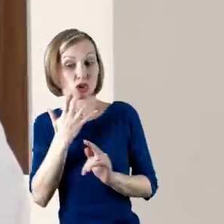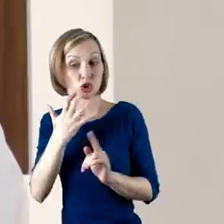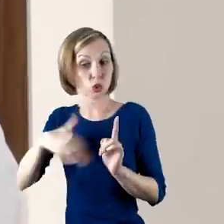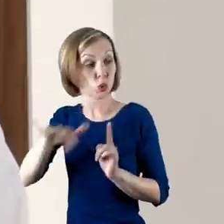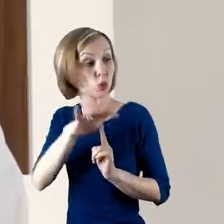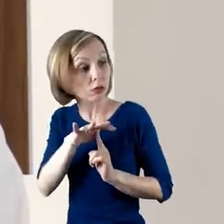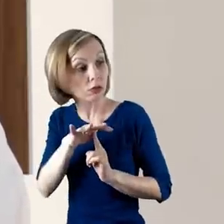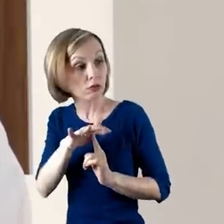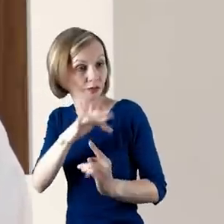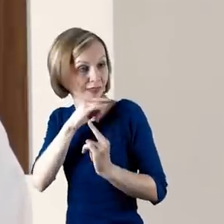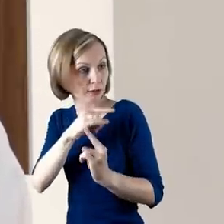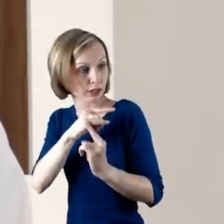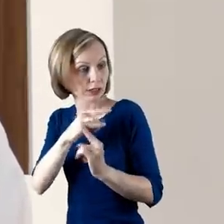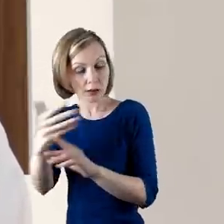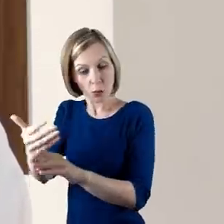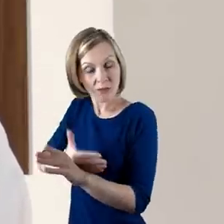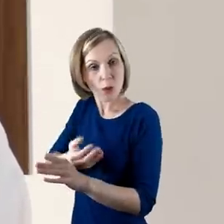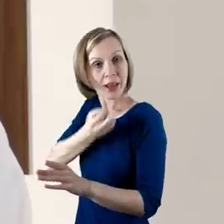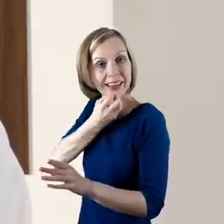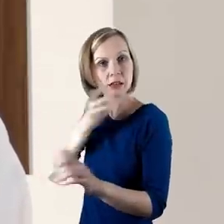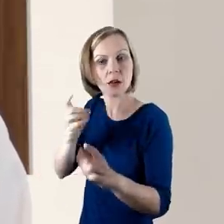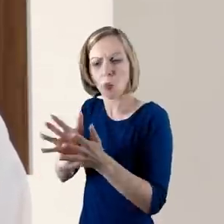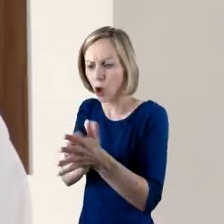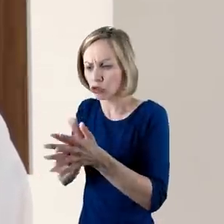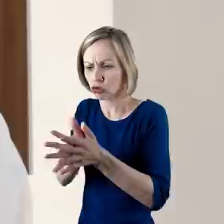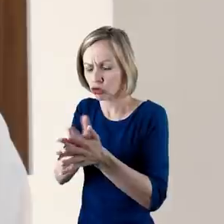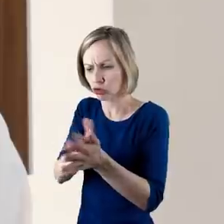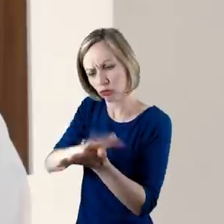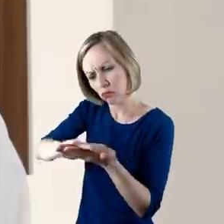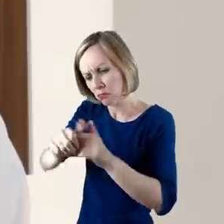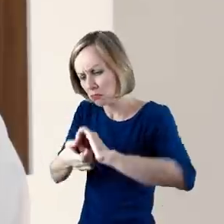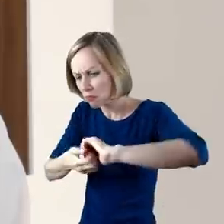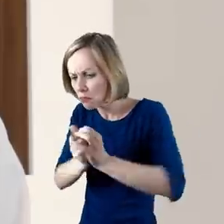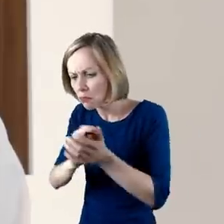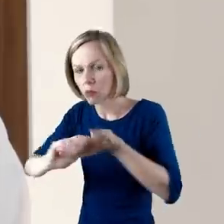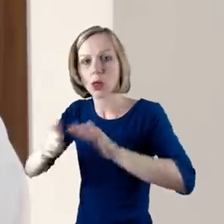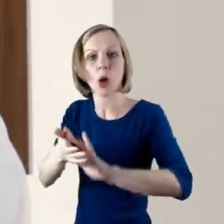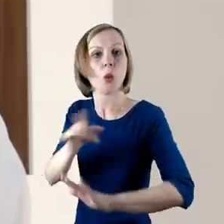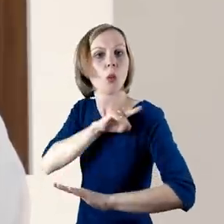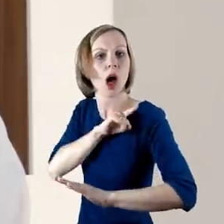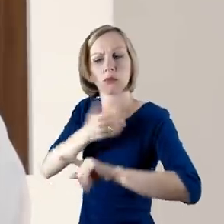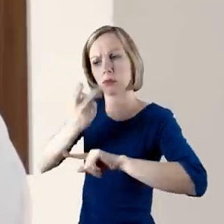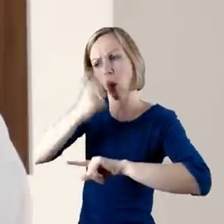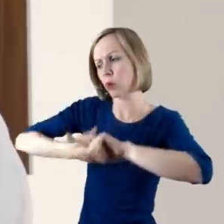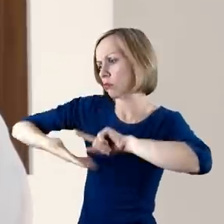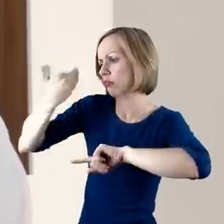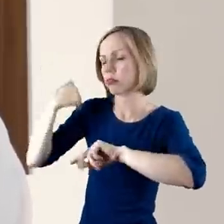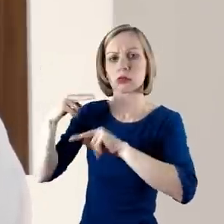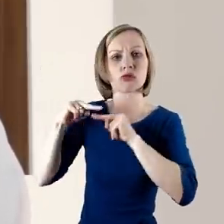unless they thoroughly wash their hands, thus observing the tradition of the elders. And they do not eat anything from a market